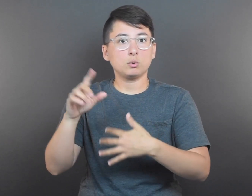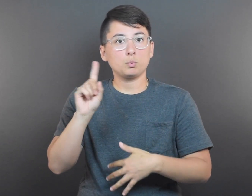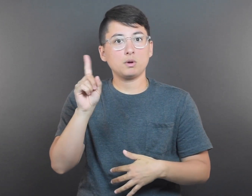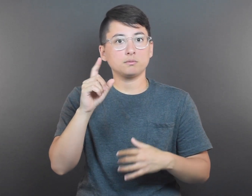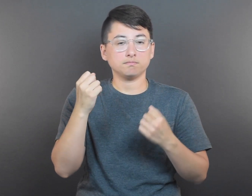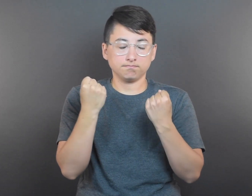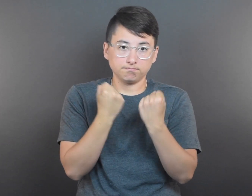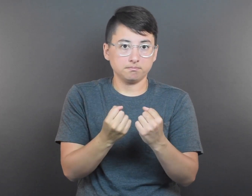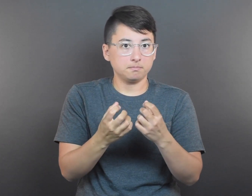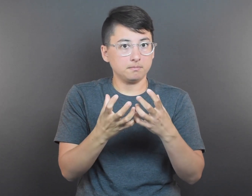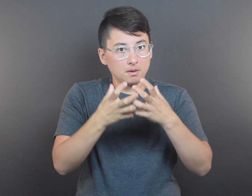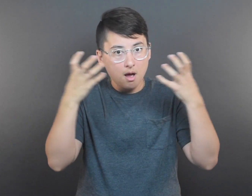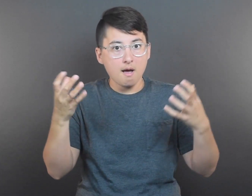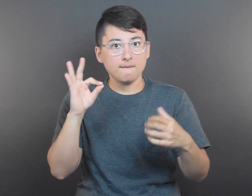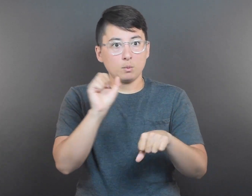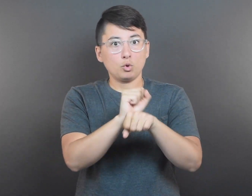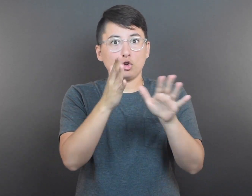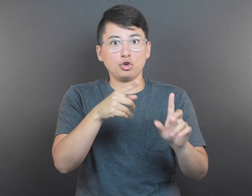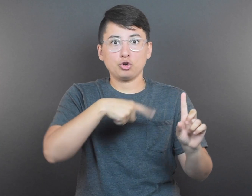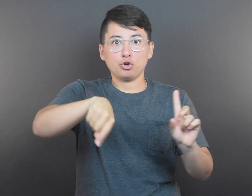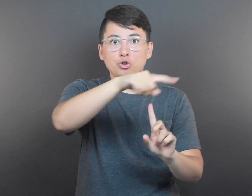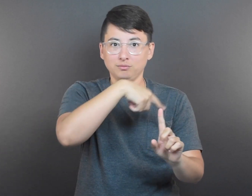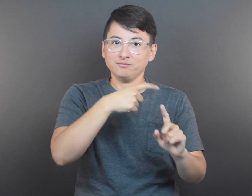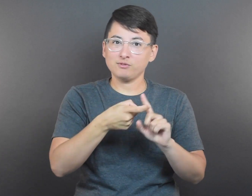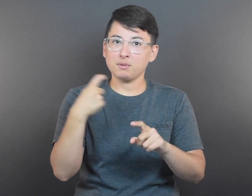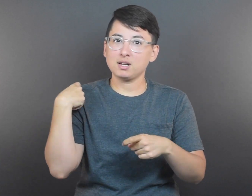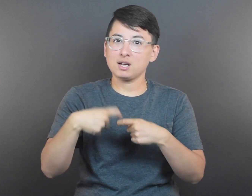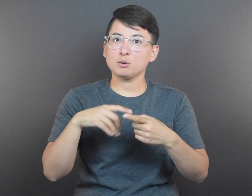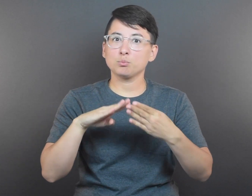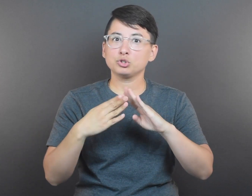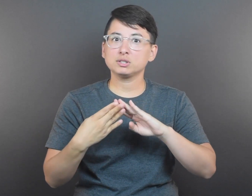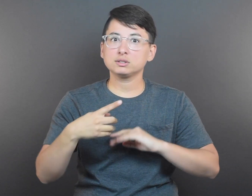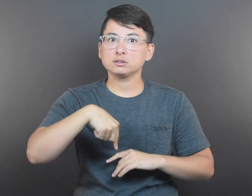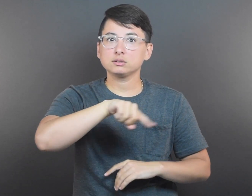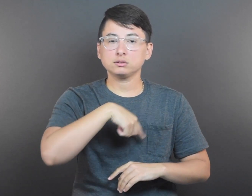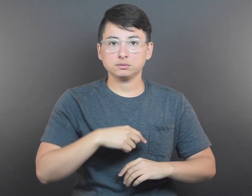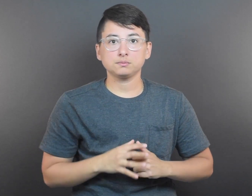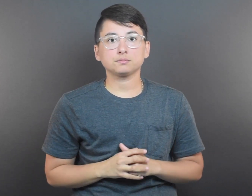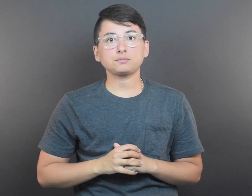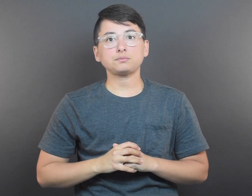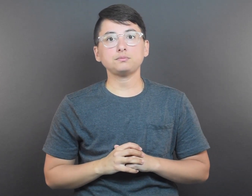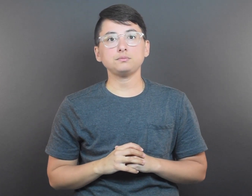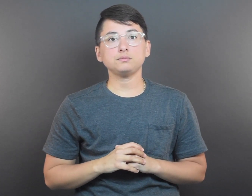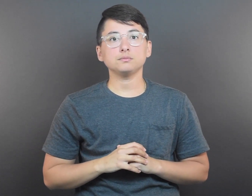Latinx community.